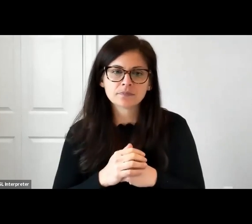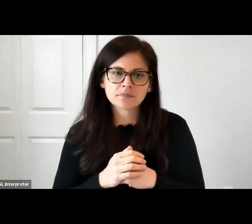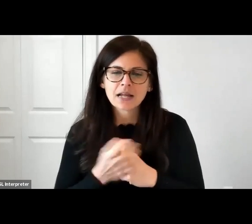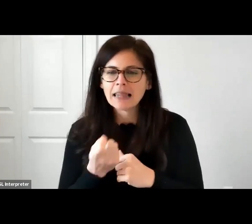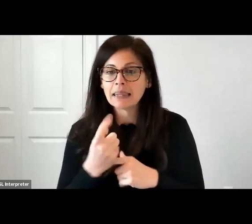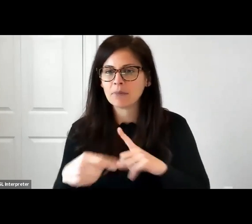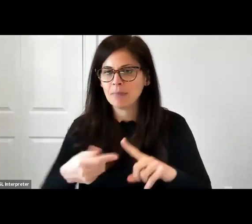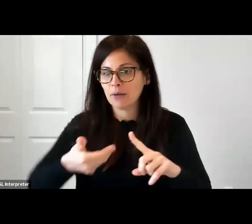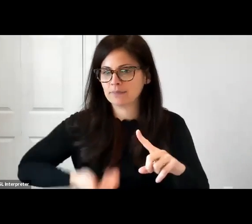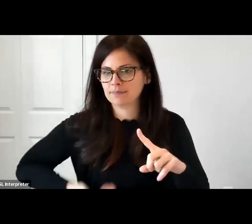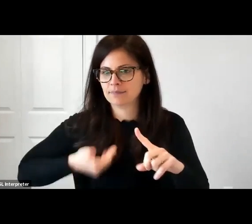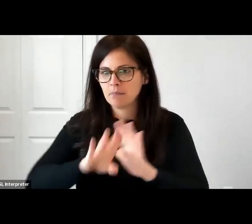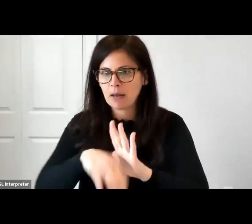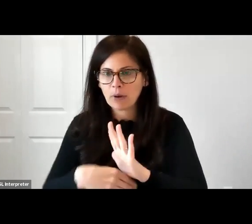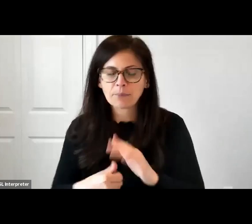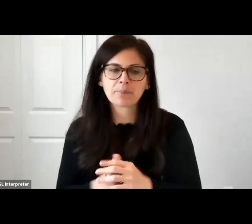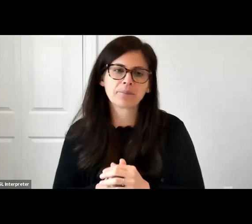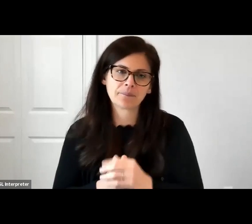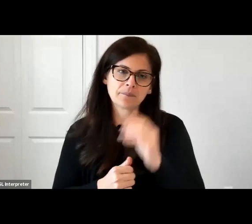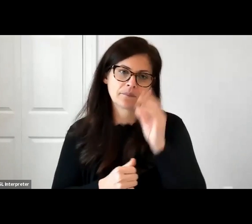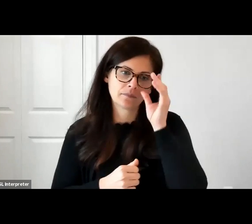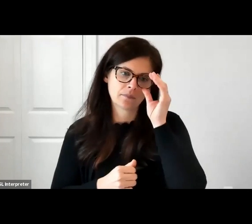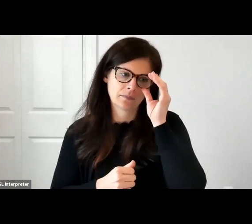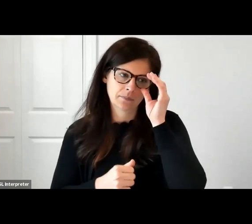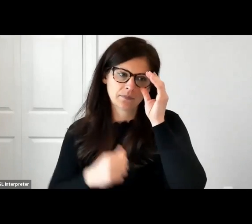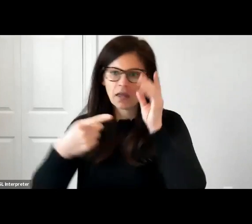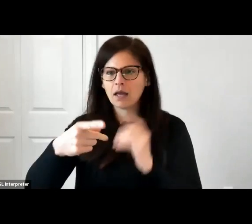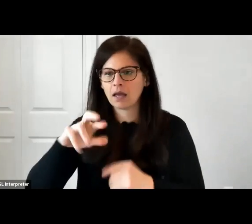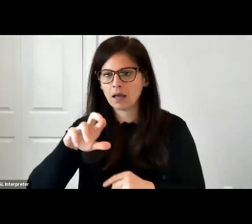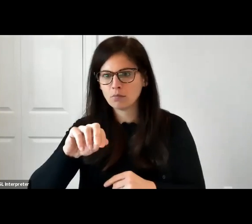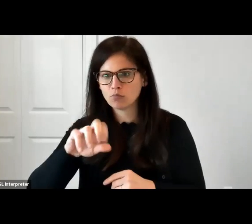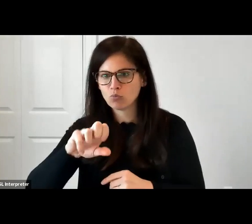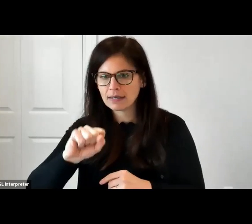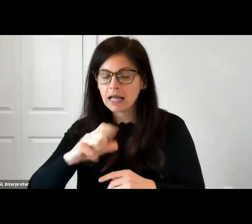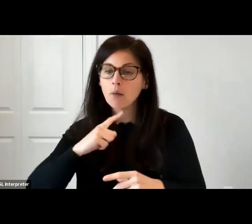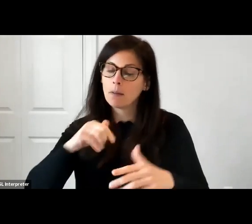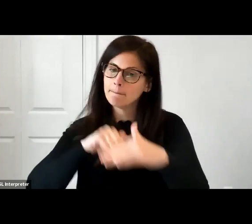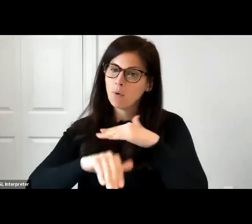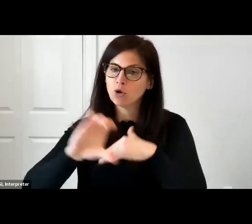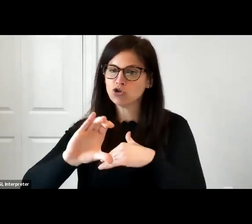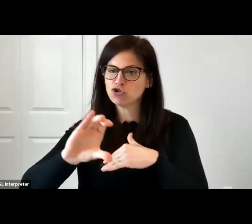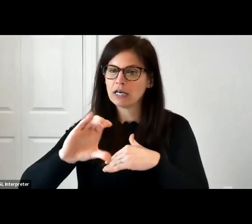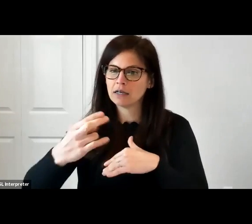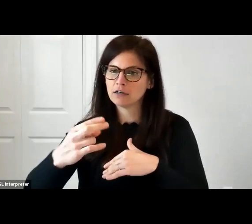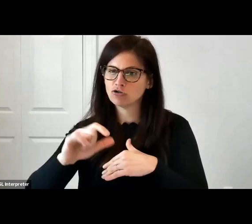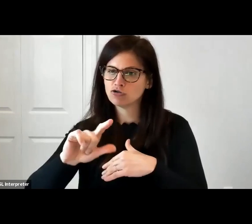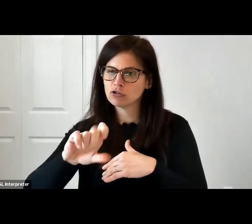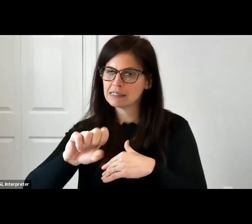So, I was born in Chelsea, Massachusetts. I was born and raised there.